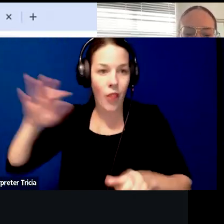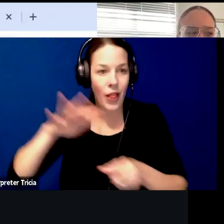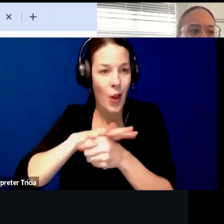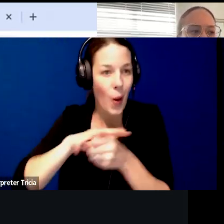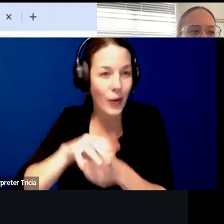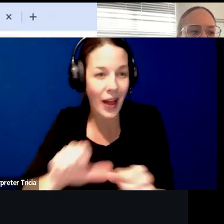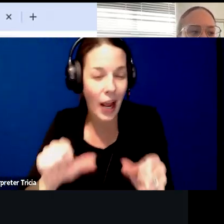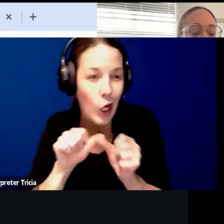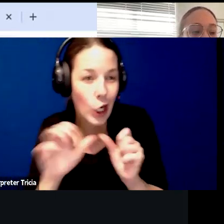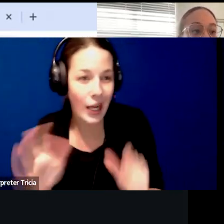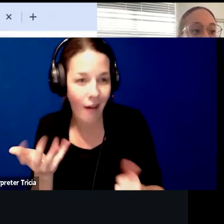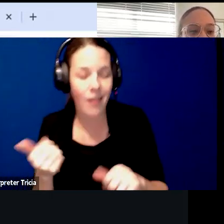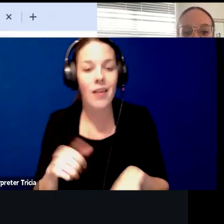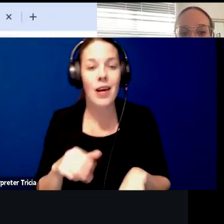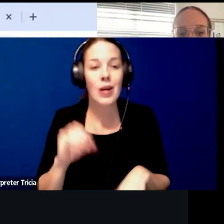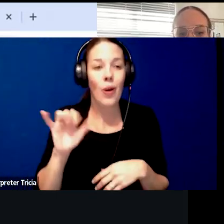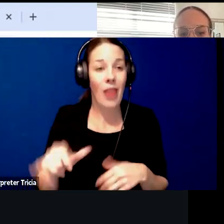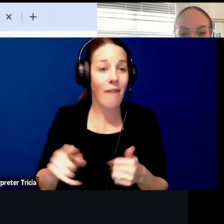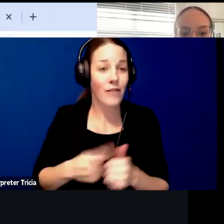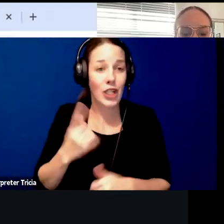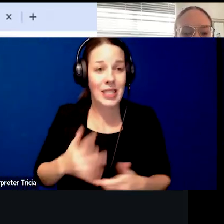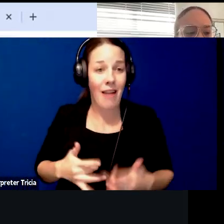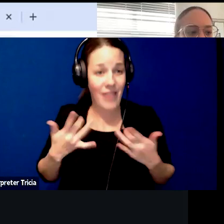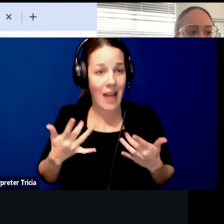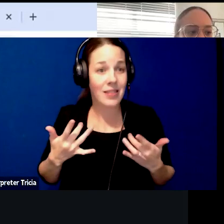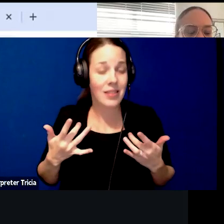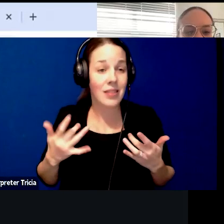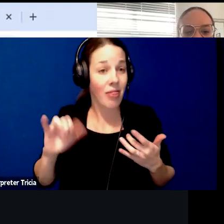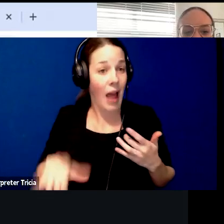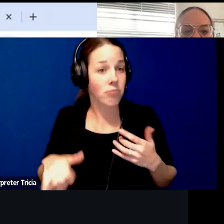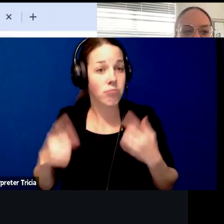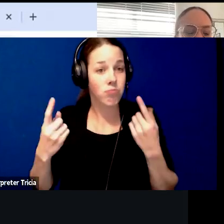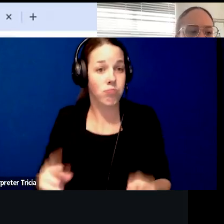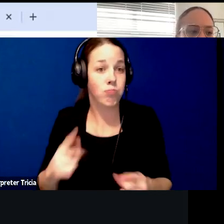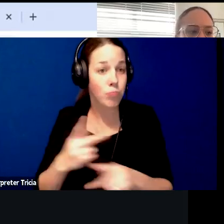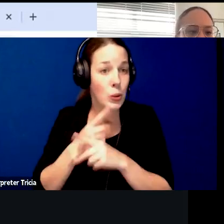So with that being the very first event that I produced, and just seeing,